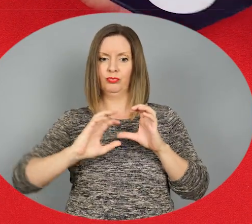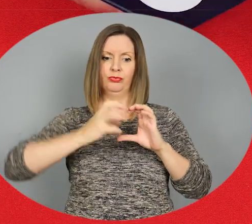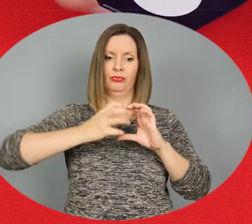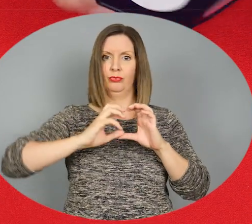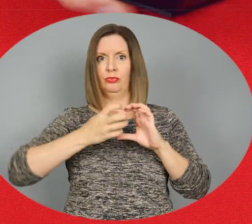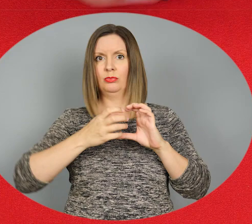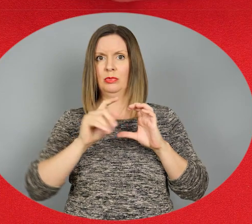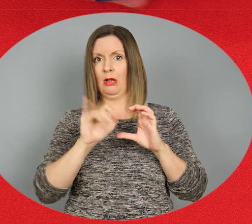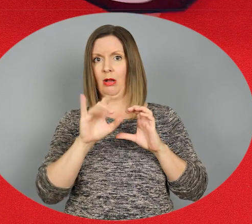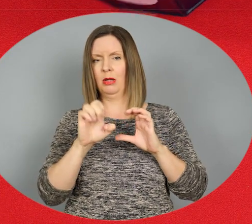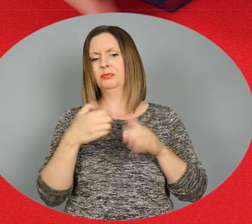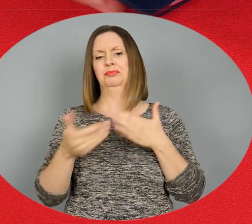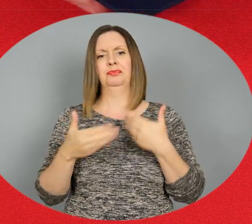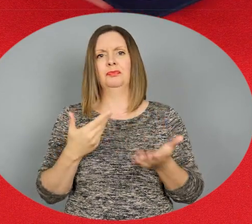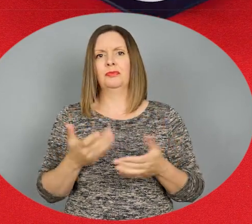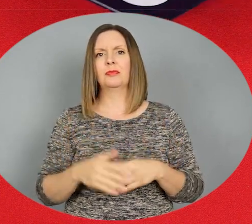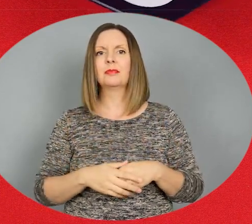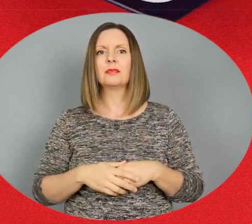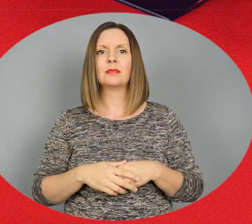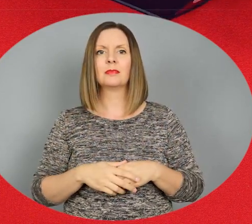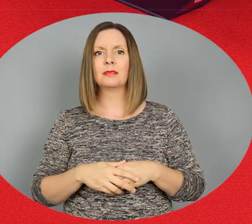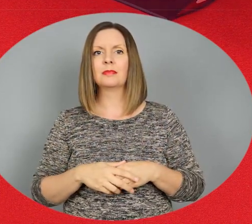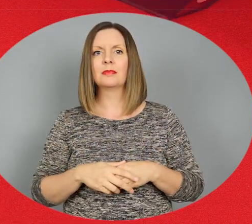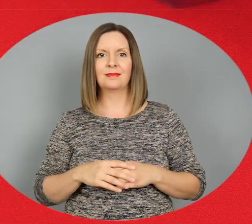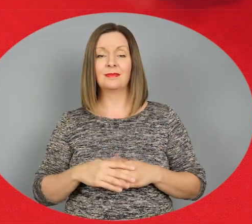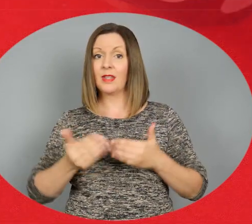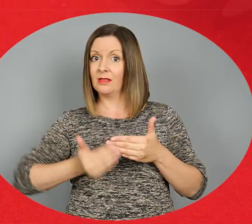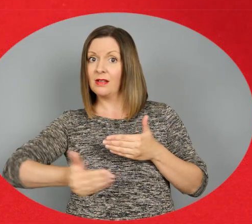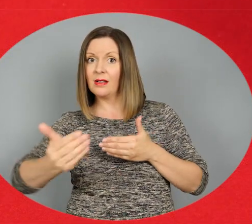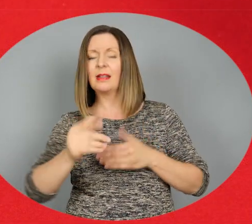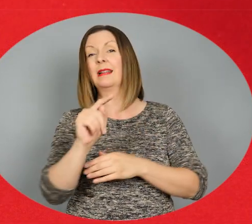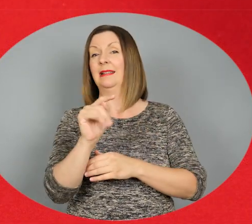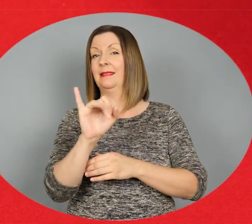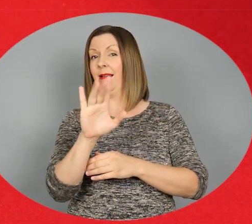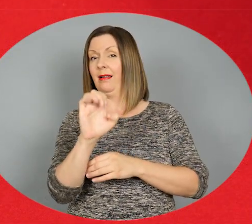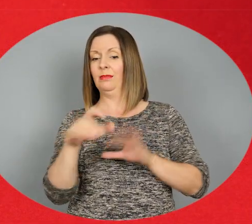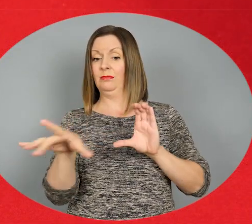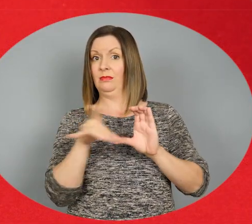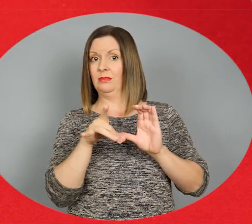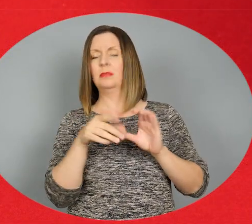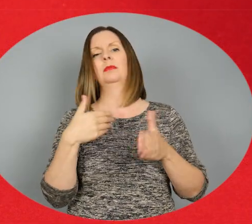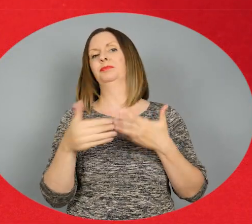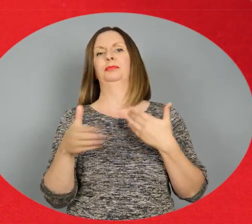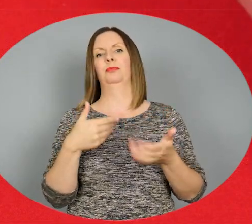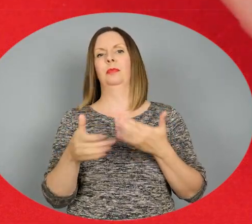you like, and in any orientation. In future turns when you add new tiles, they again can